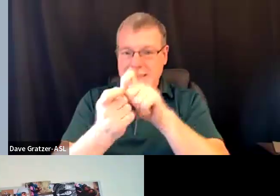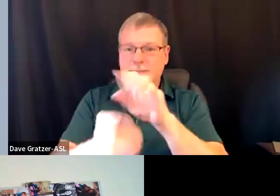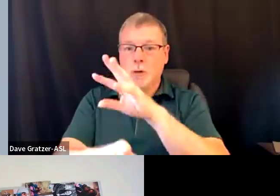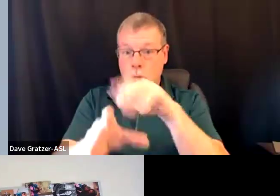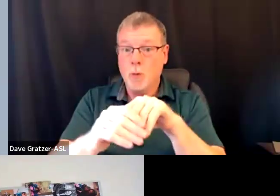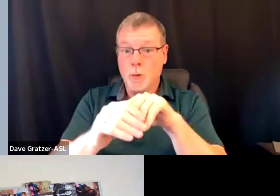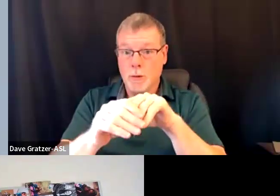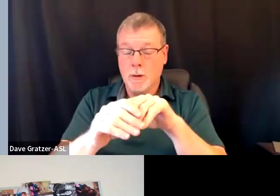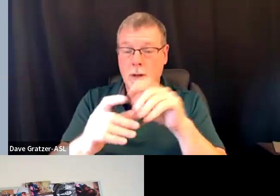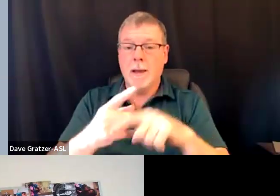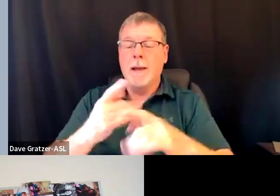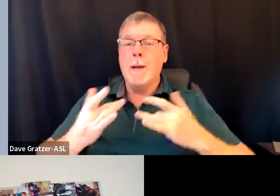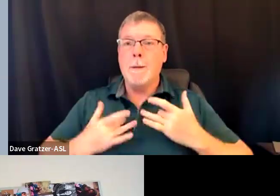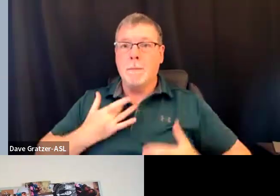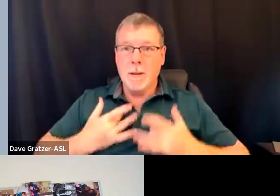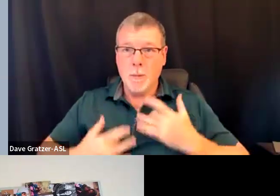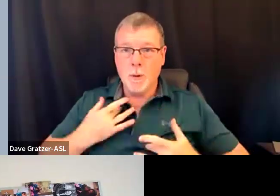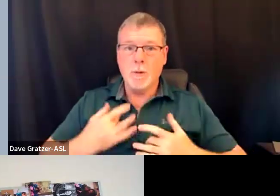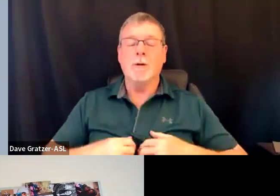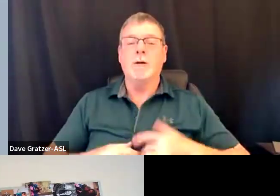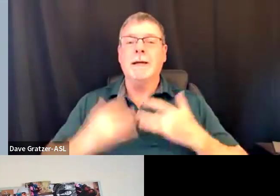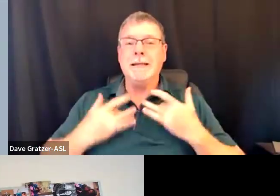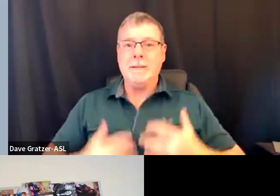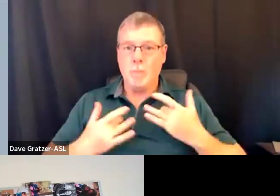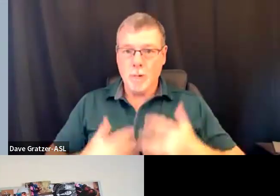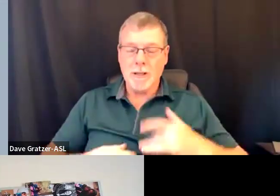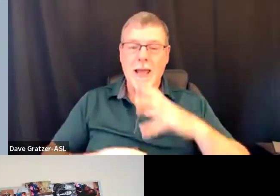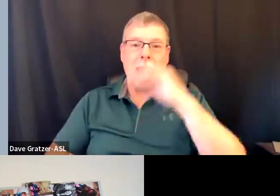would be bipolar disorder, major depressive disorder, and schizophrenia.